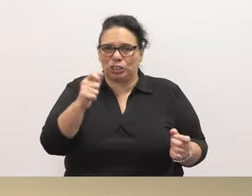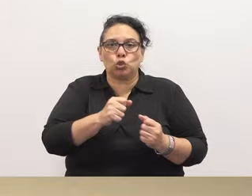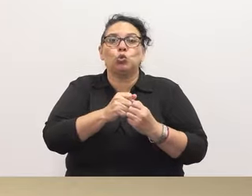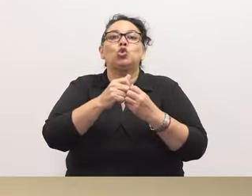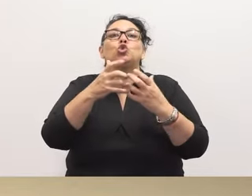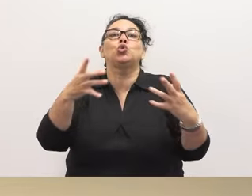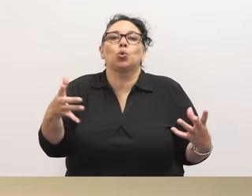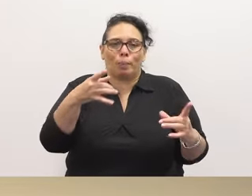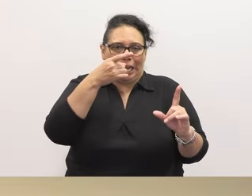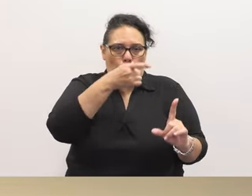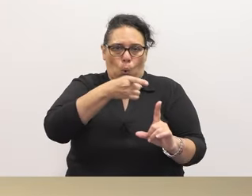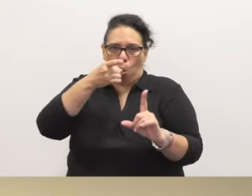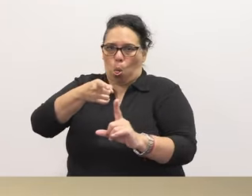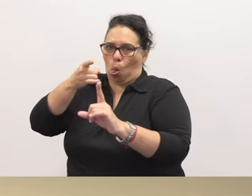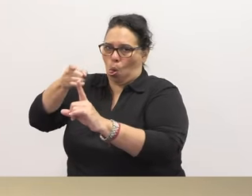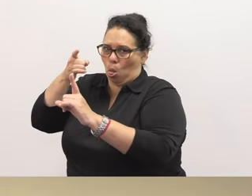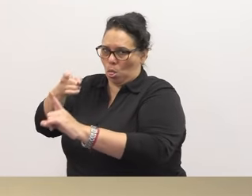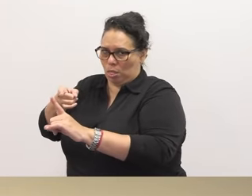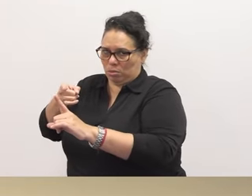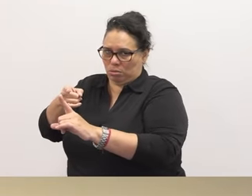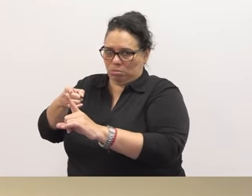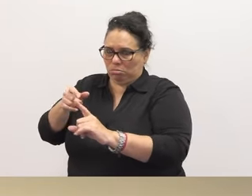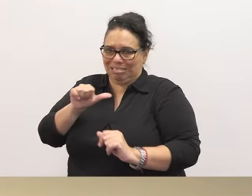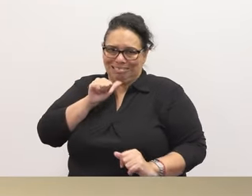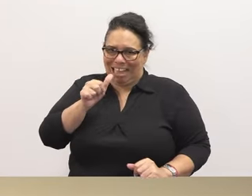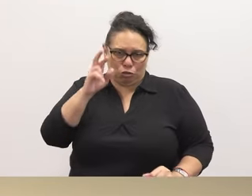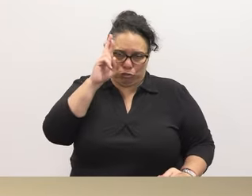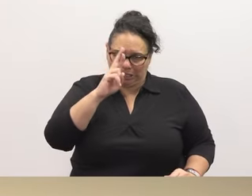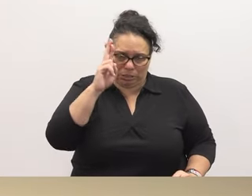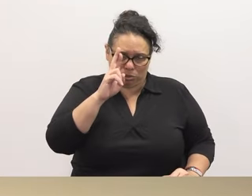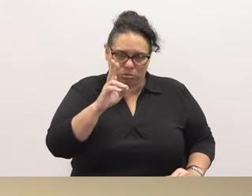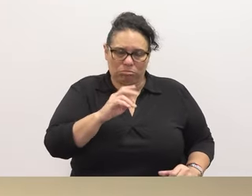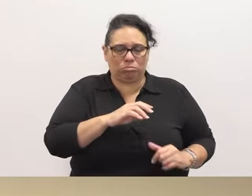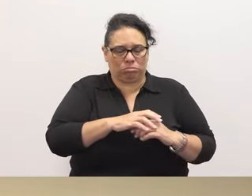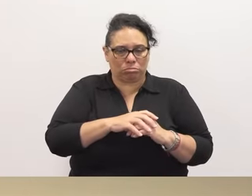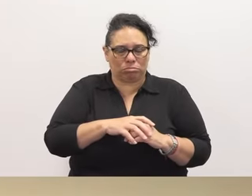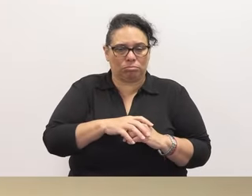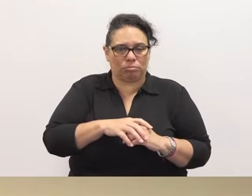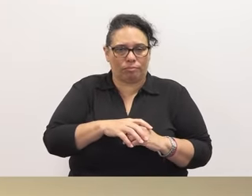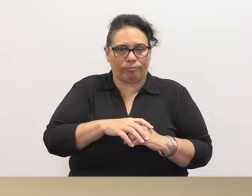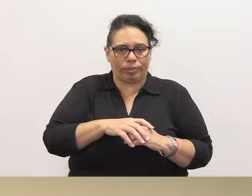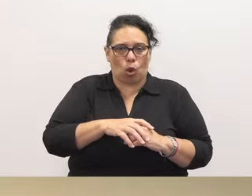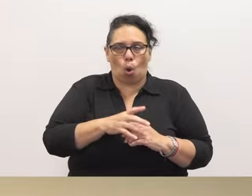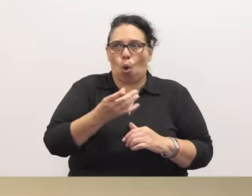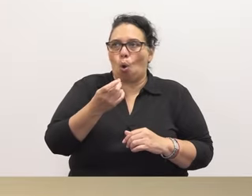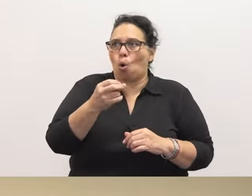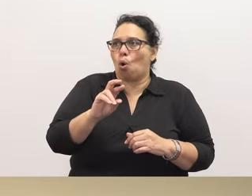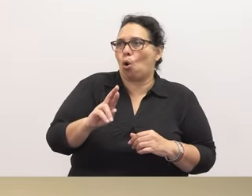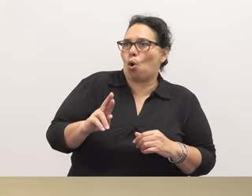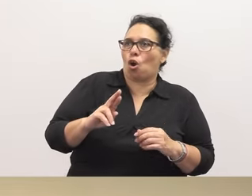that it's unreasonable to expect real performance. Boards that do this, glorify the political needs of students